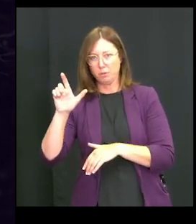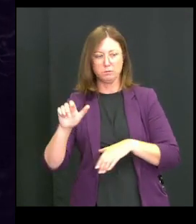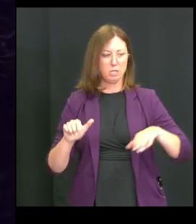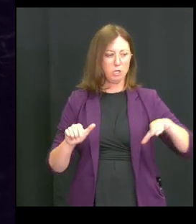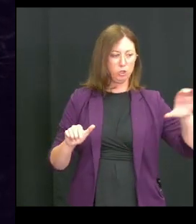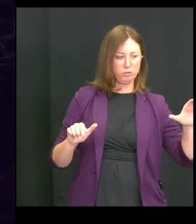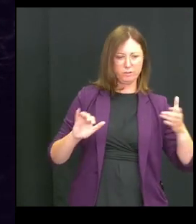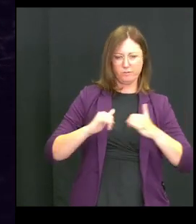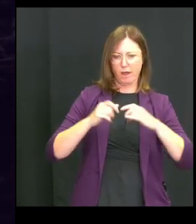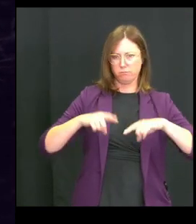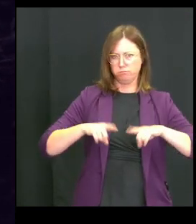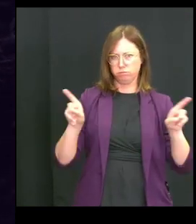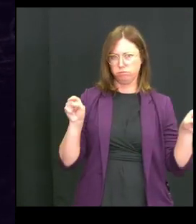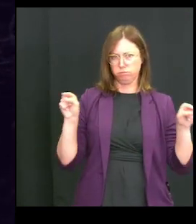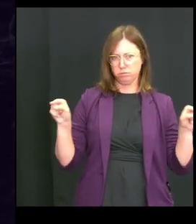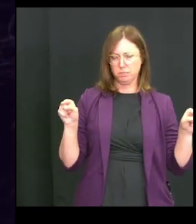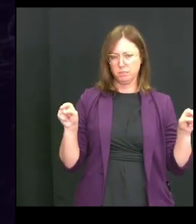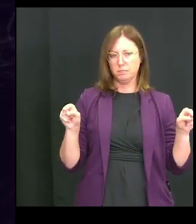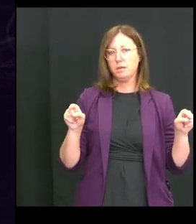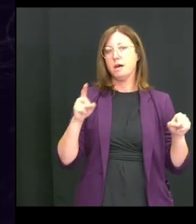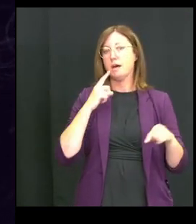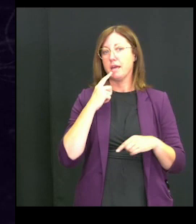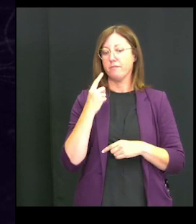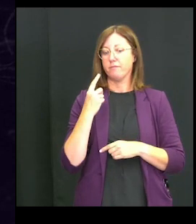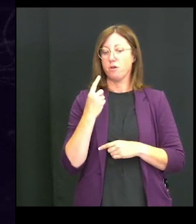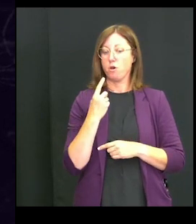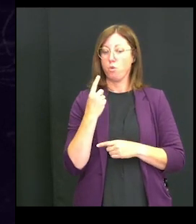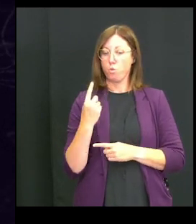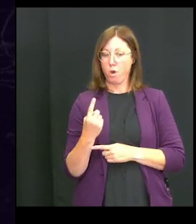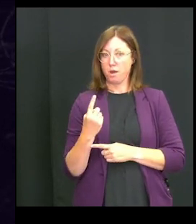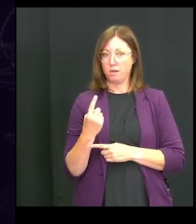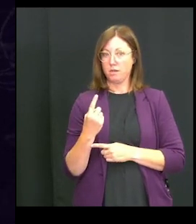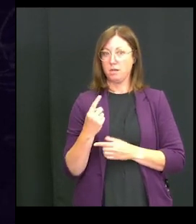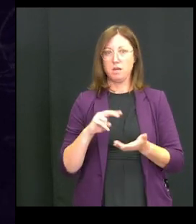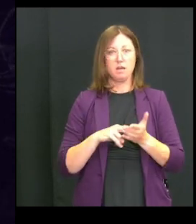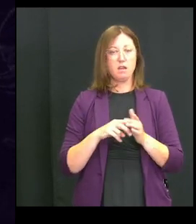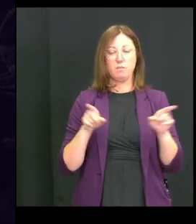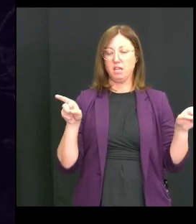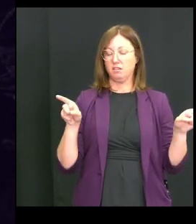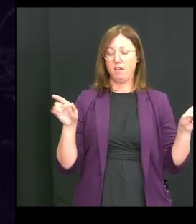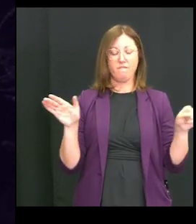A value of one means the two parties are perfectly dissimilar from one another,